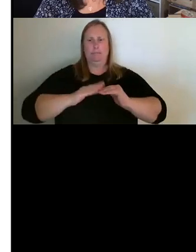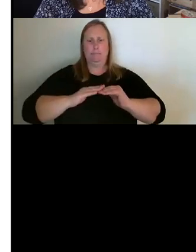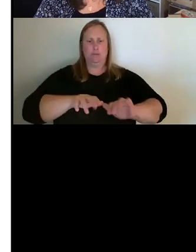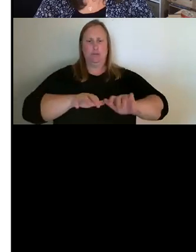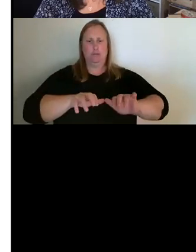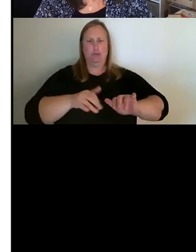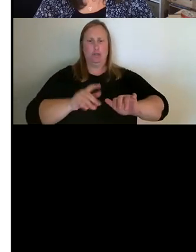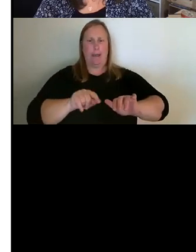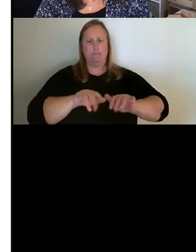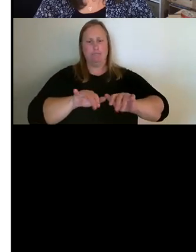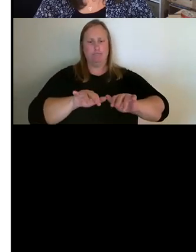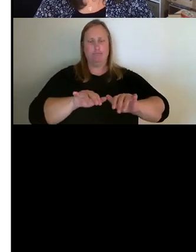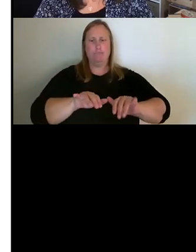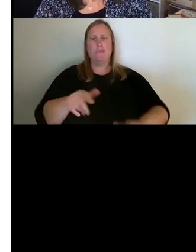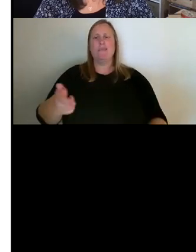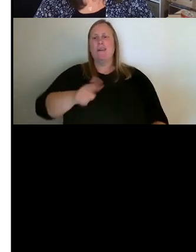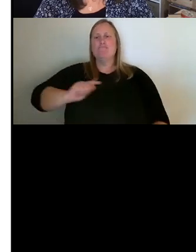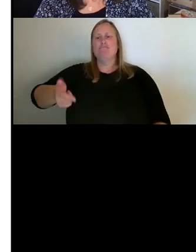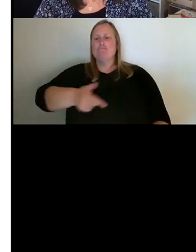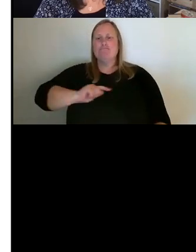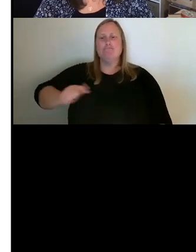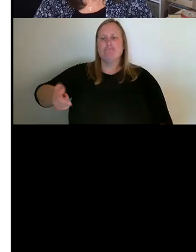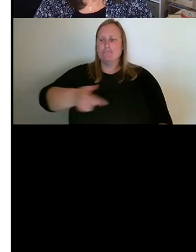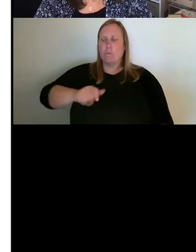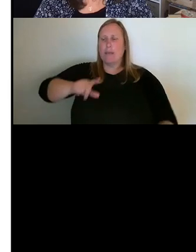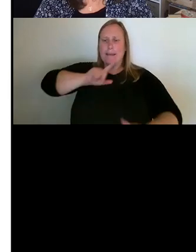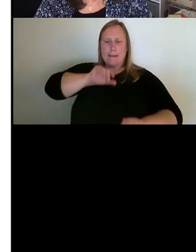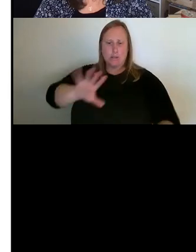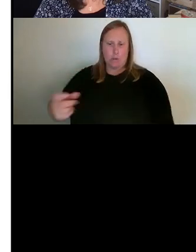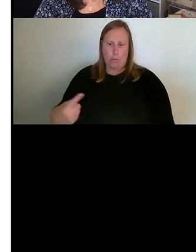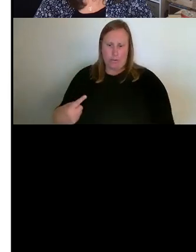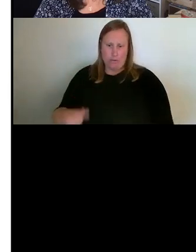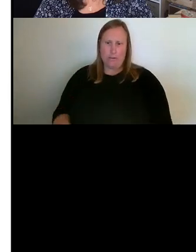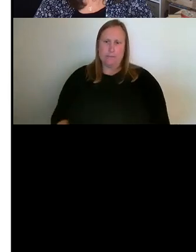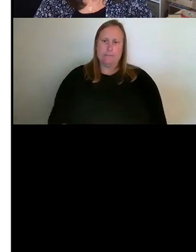Between Laura and Glenda and I will pick that question up at the end for Q & A.